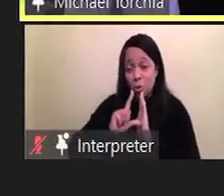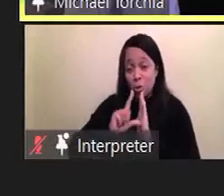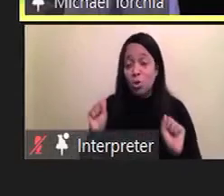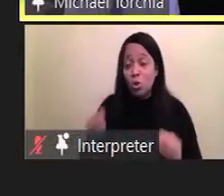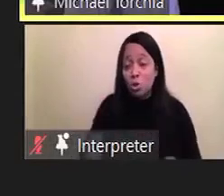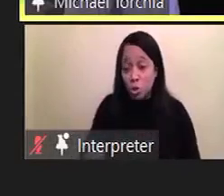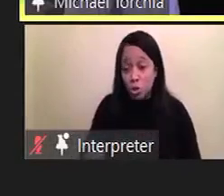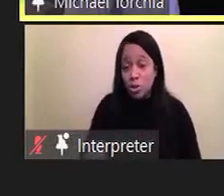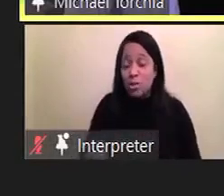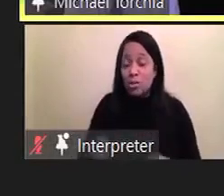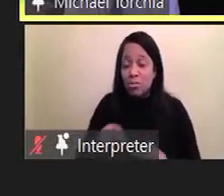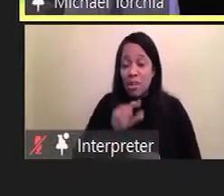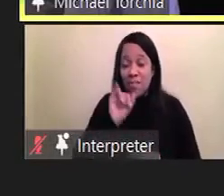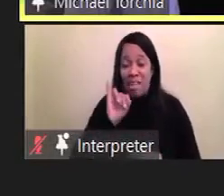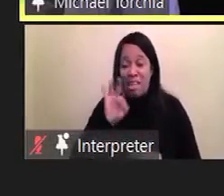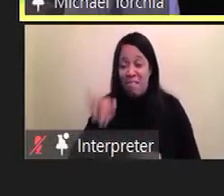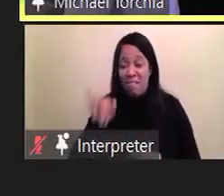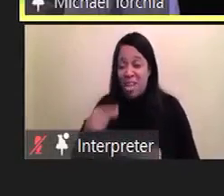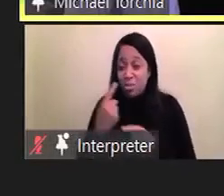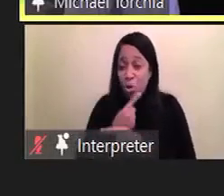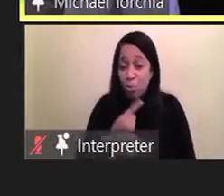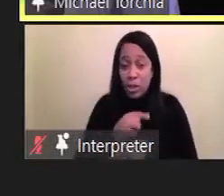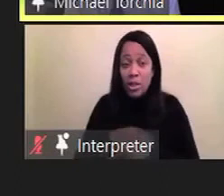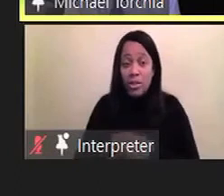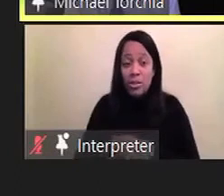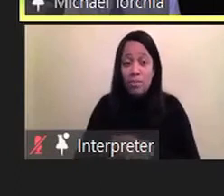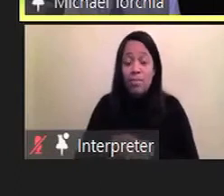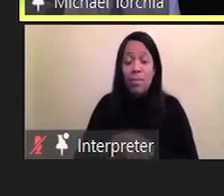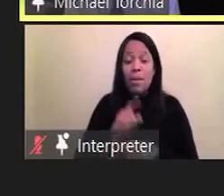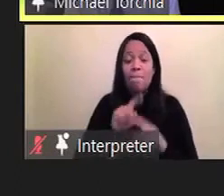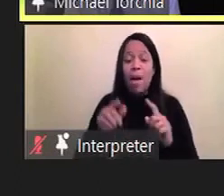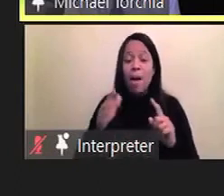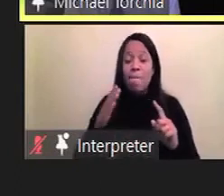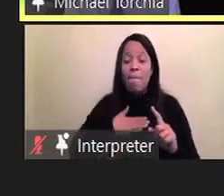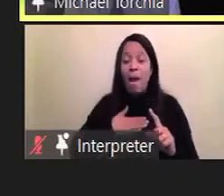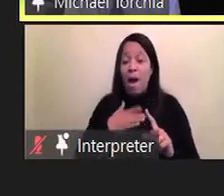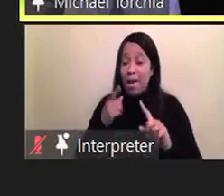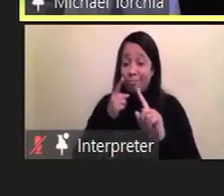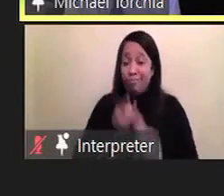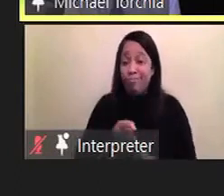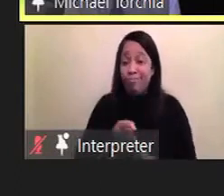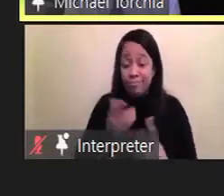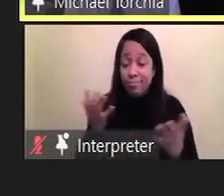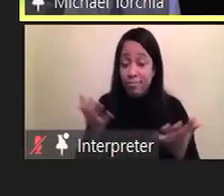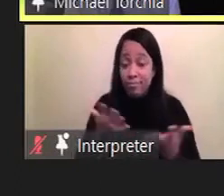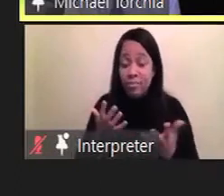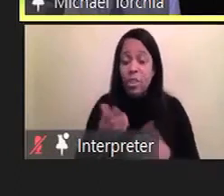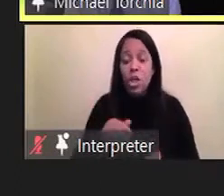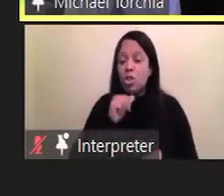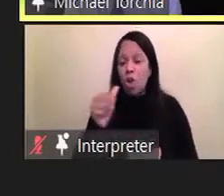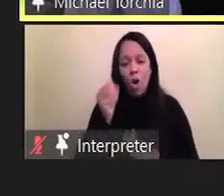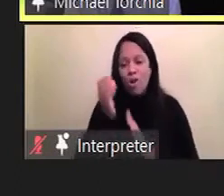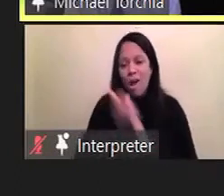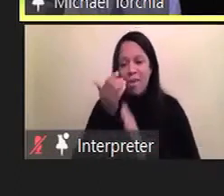that someone has. But my message here is, don't just refuse and shut down